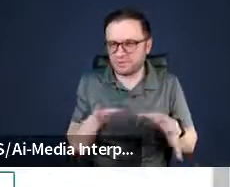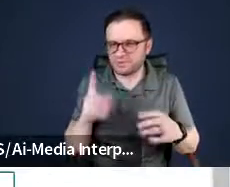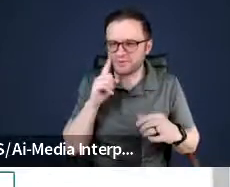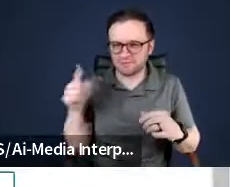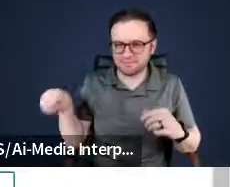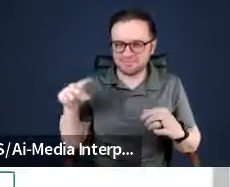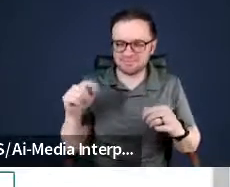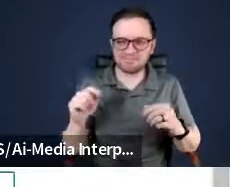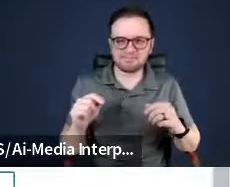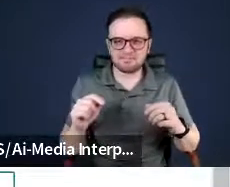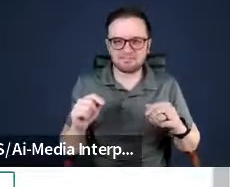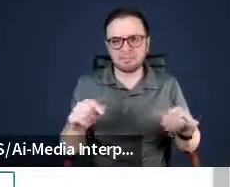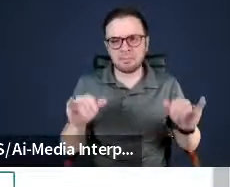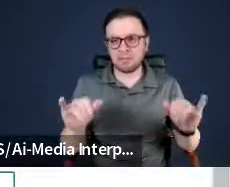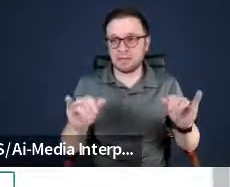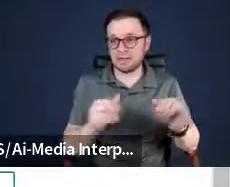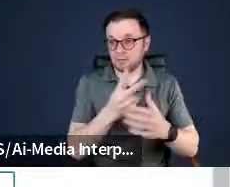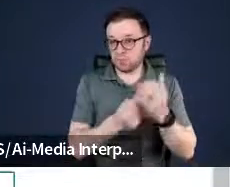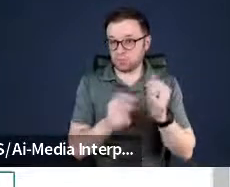from a computer because even the speech